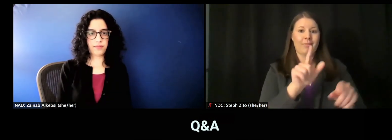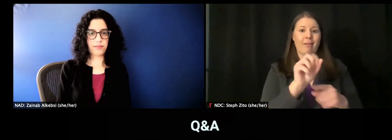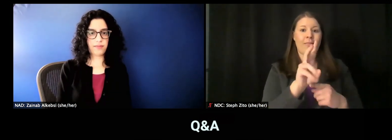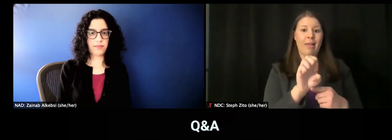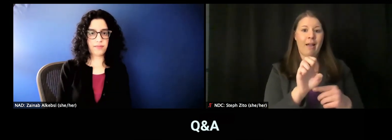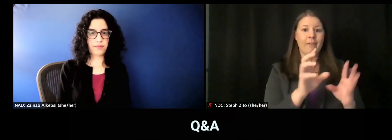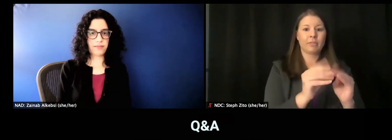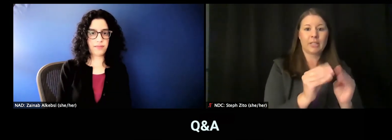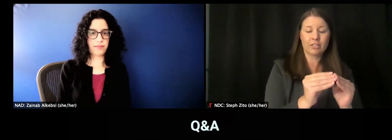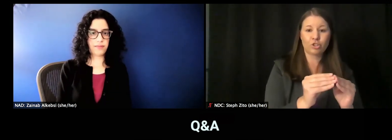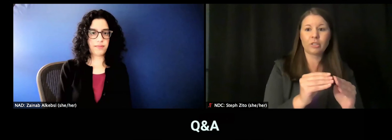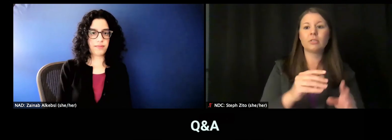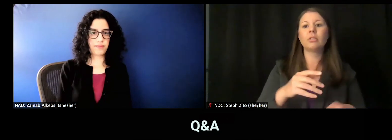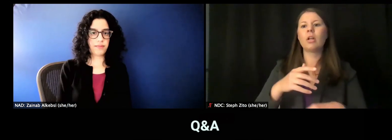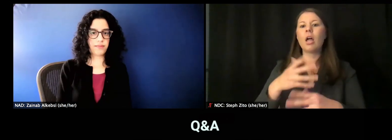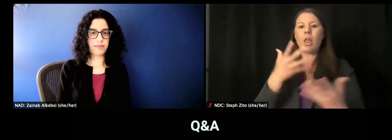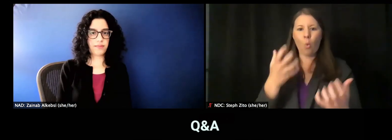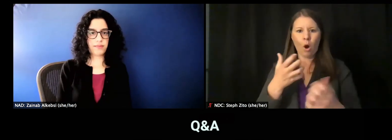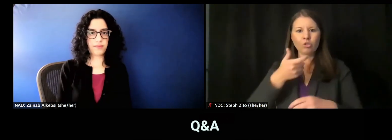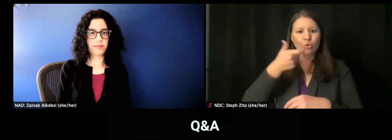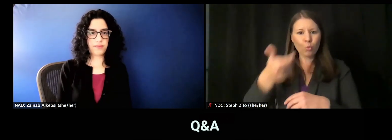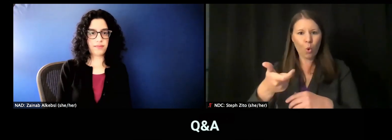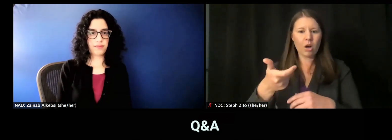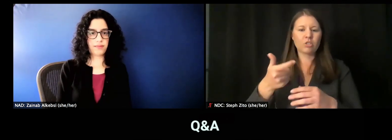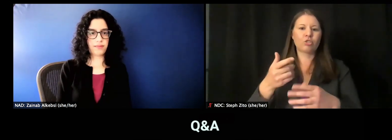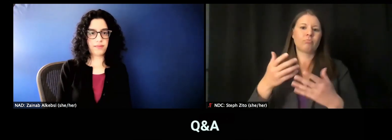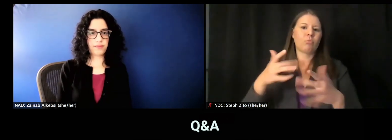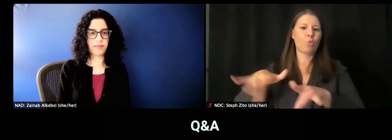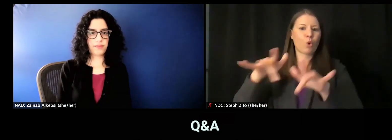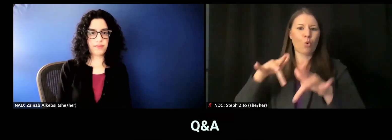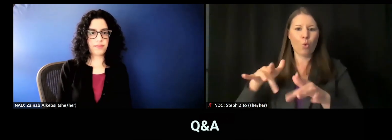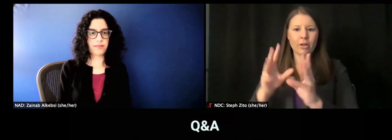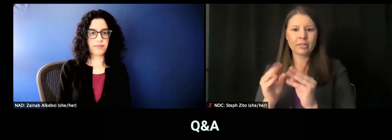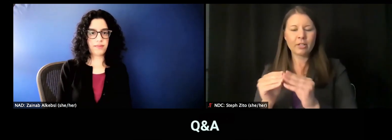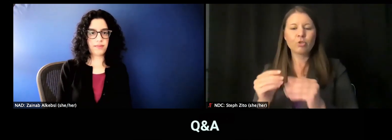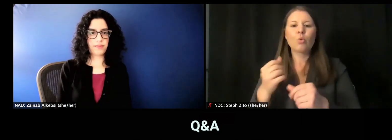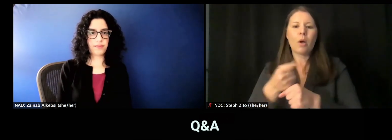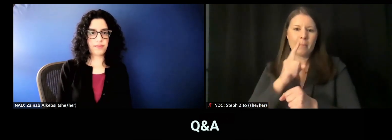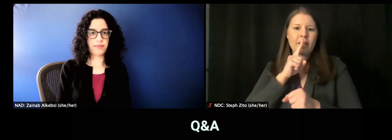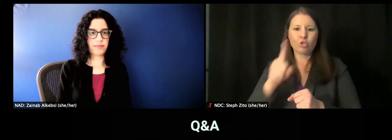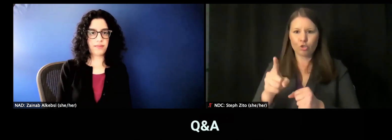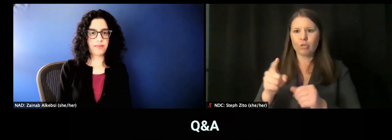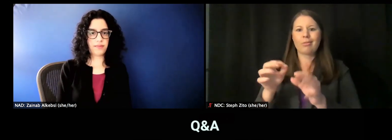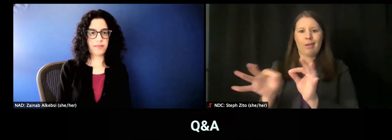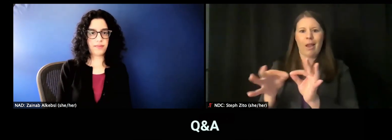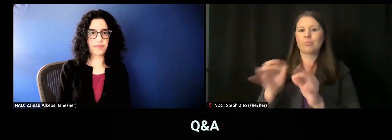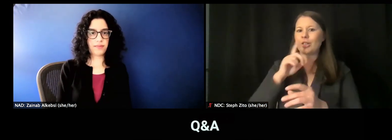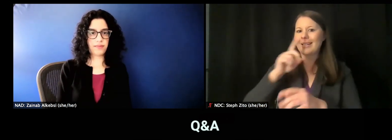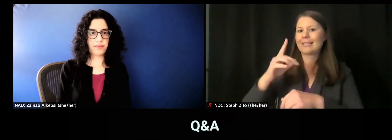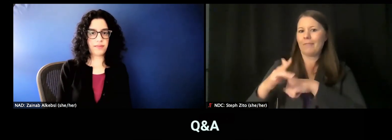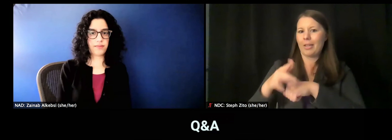during the live session, and wants to watch that recorded session, you want to make sure that captions